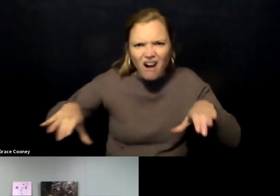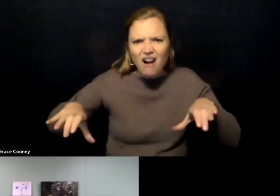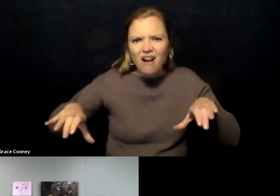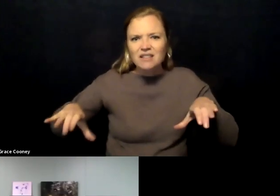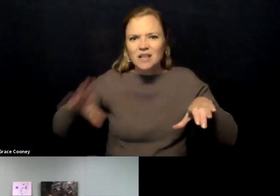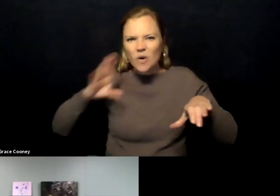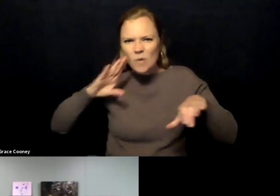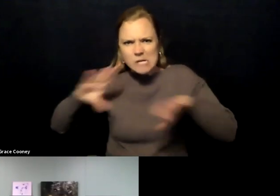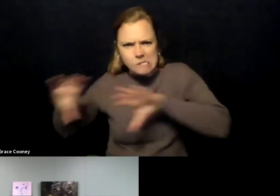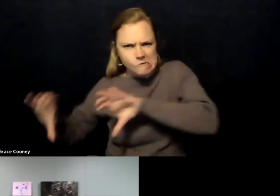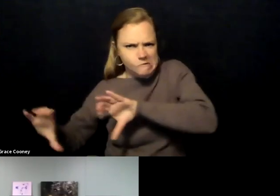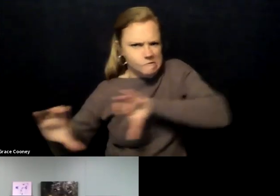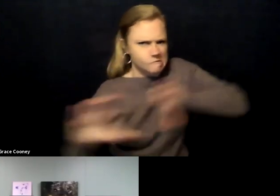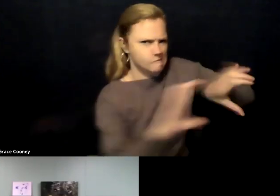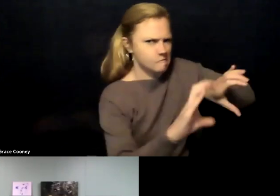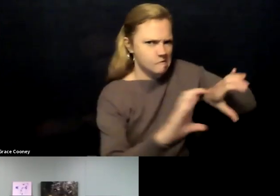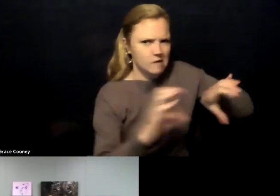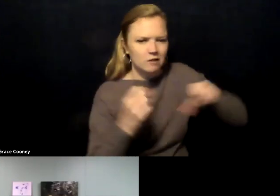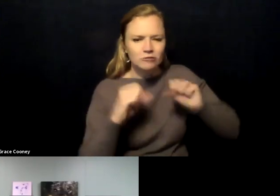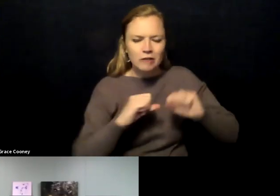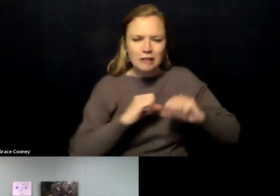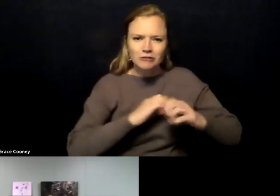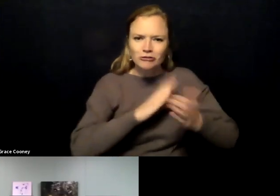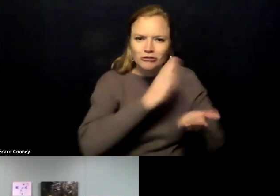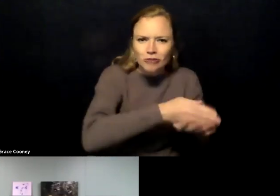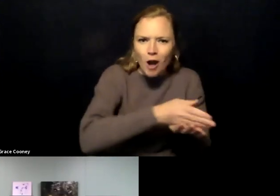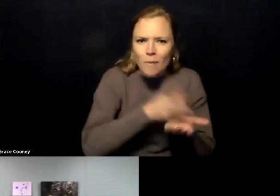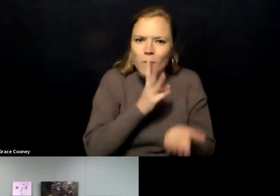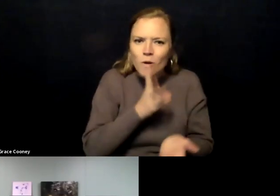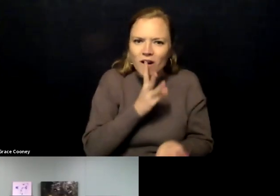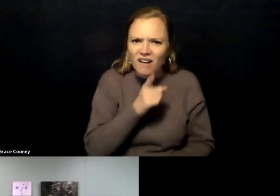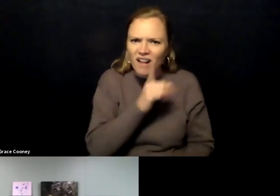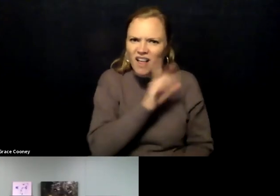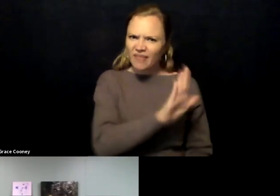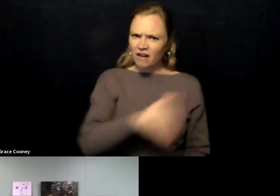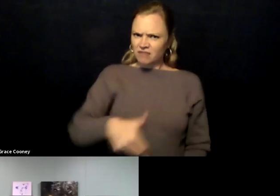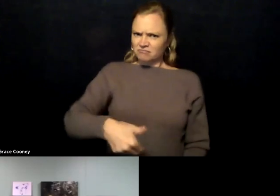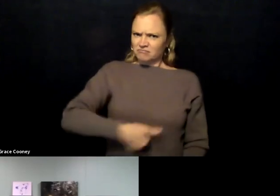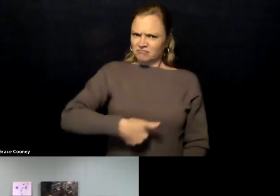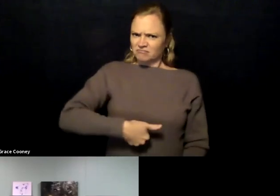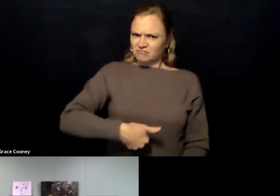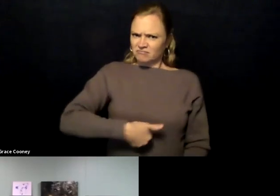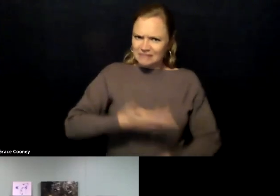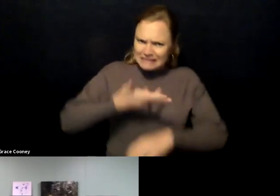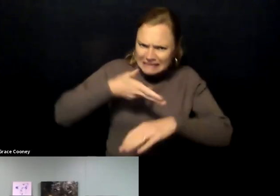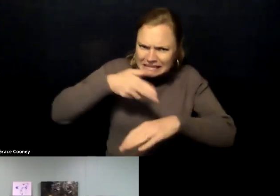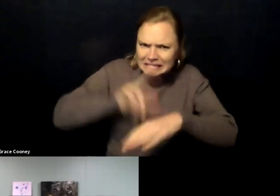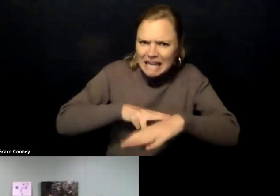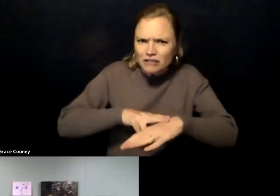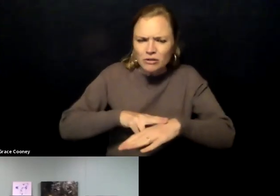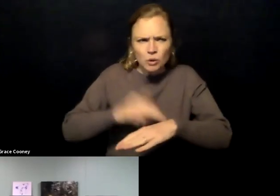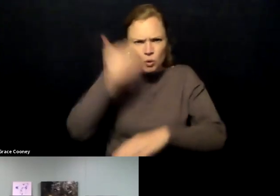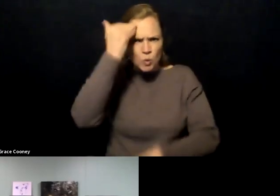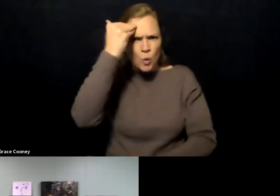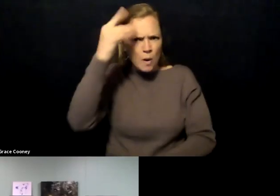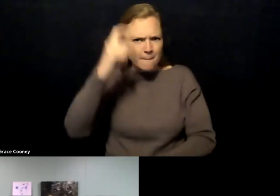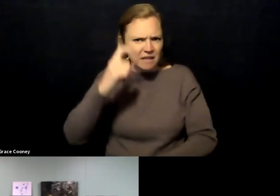you know and it's just fascinating that instinct they have to stop the water. It's just- you know, they're